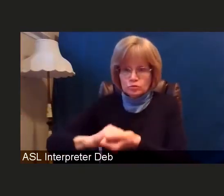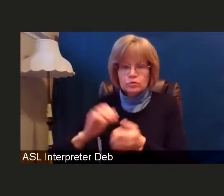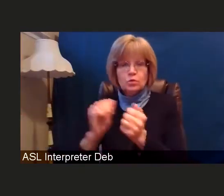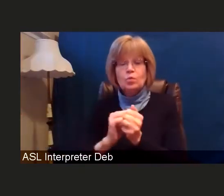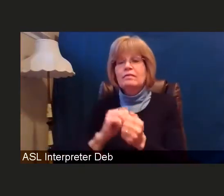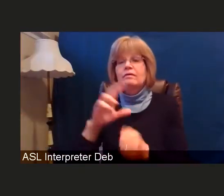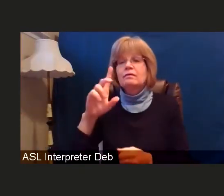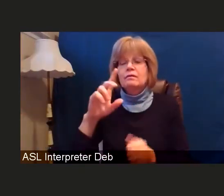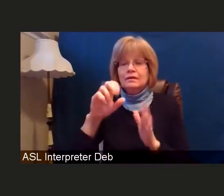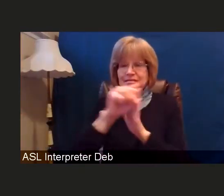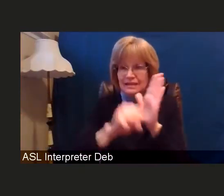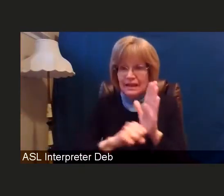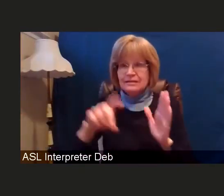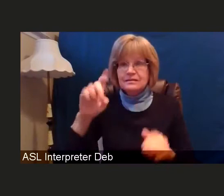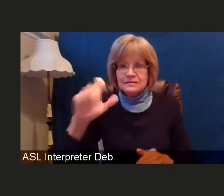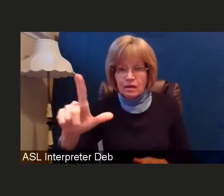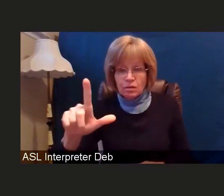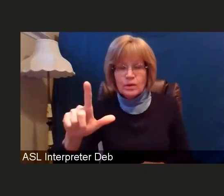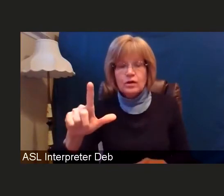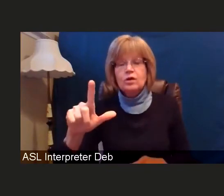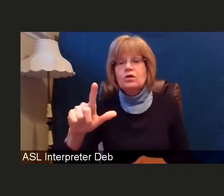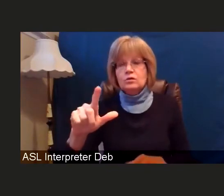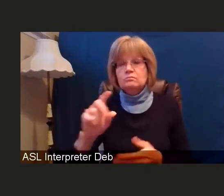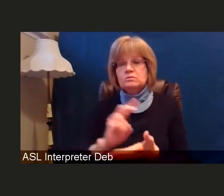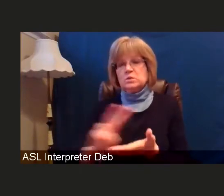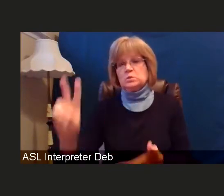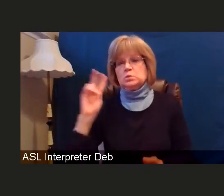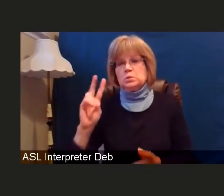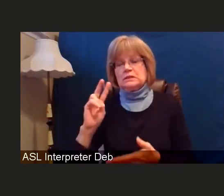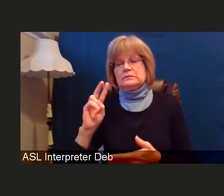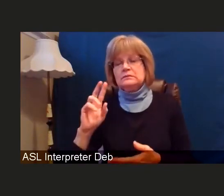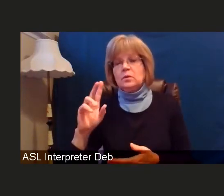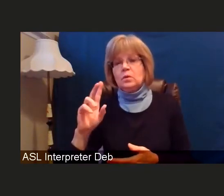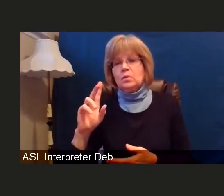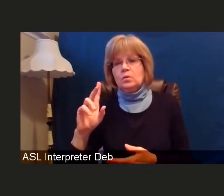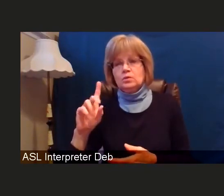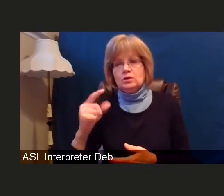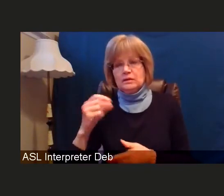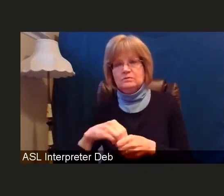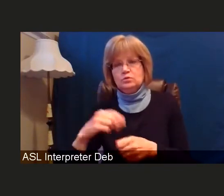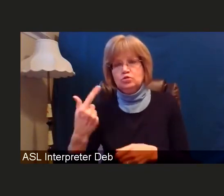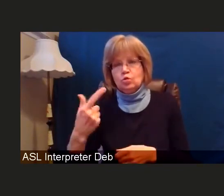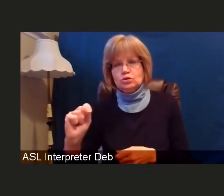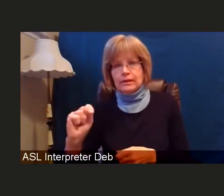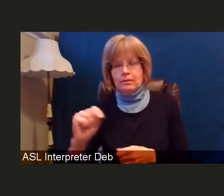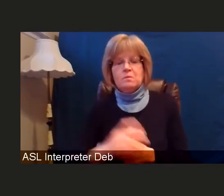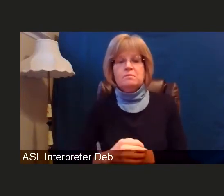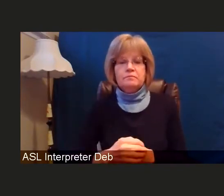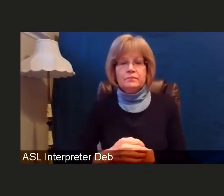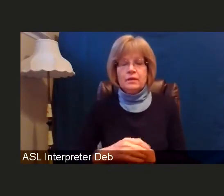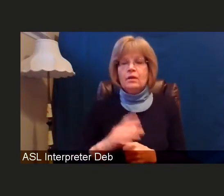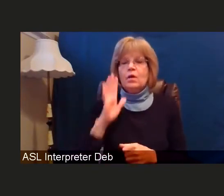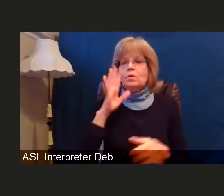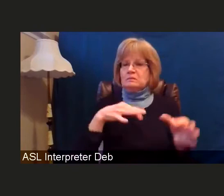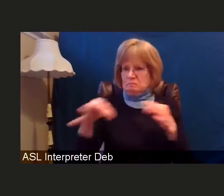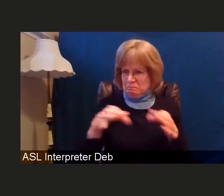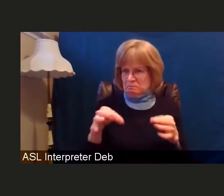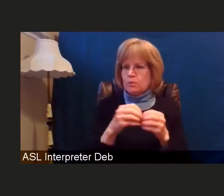at Georgetown, just two weekends ago. So you'll hear more about that. And once again, we remain hopeful